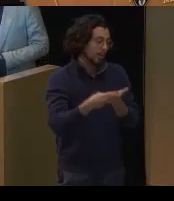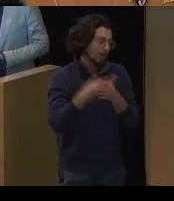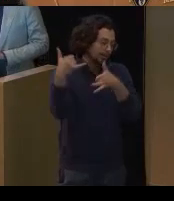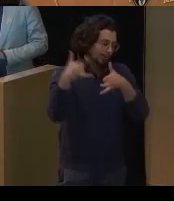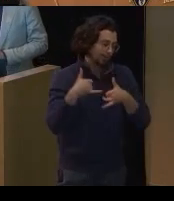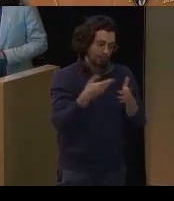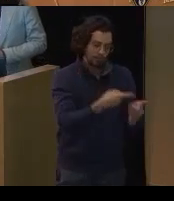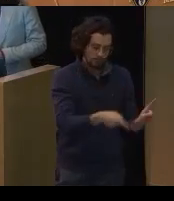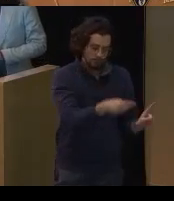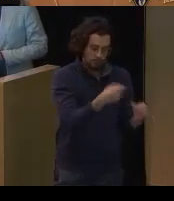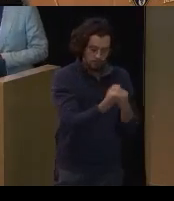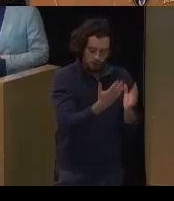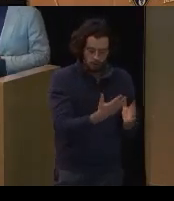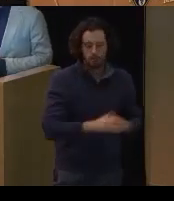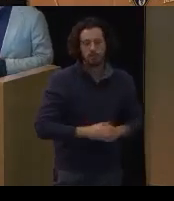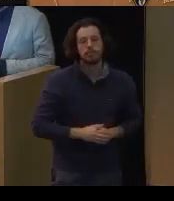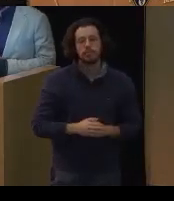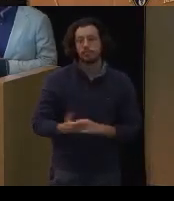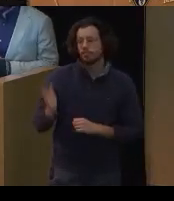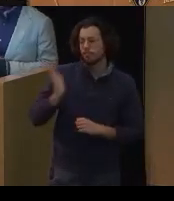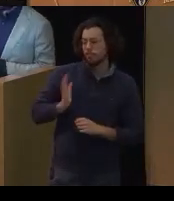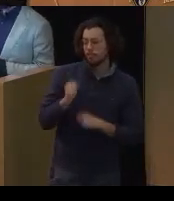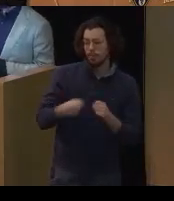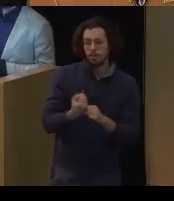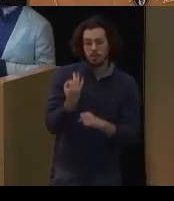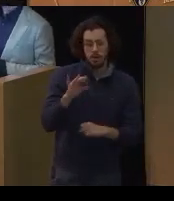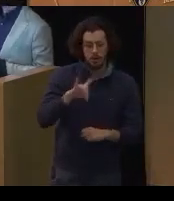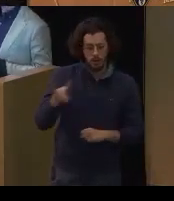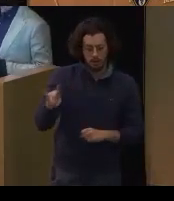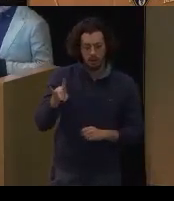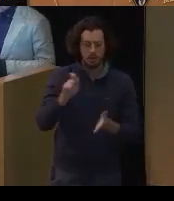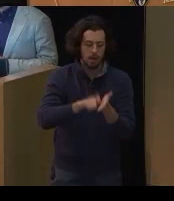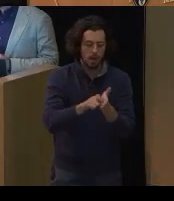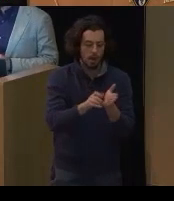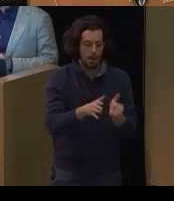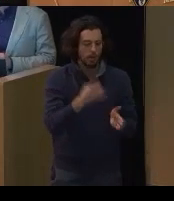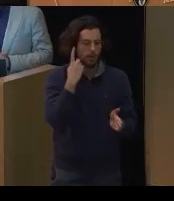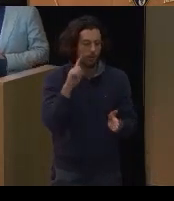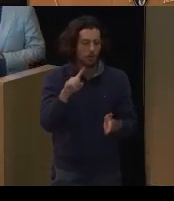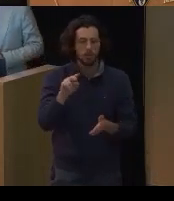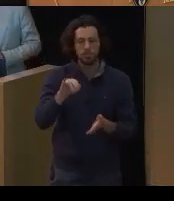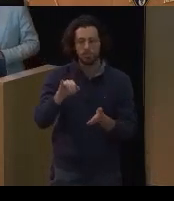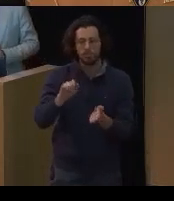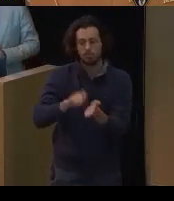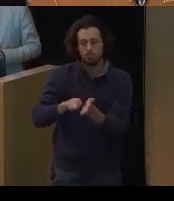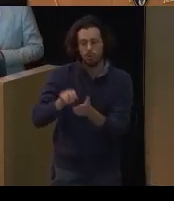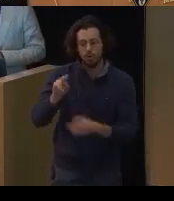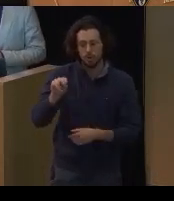so in 1988 the editor of the journal Nature said in a commentary the following schizophrenia is